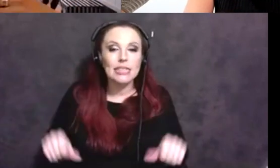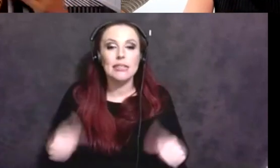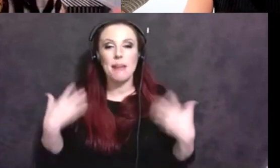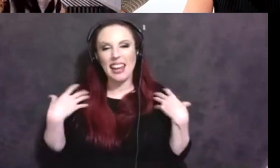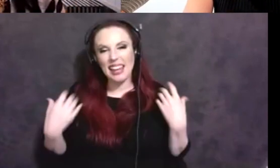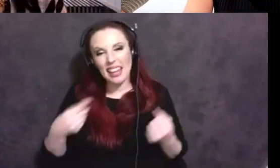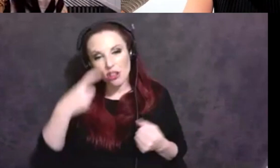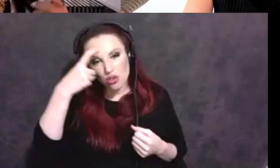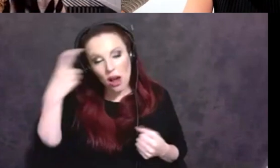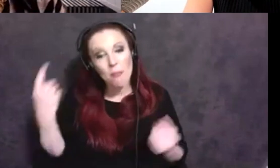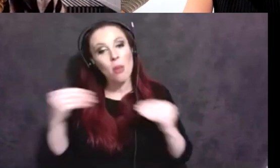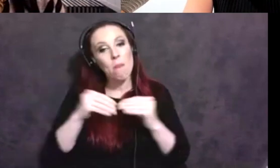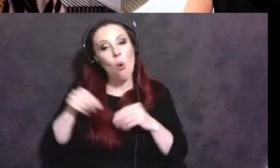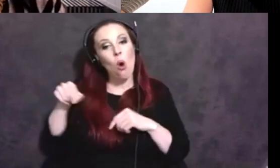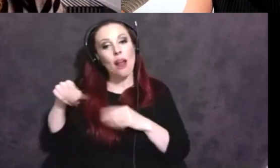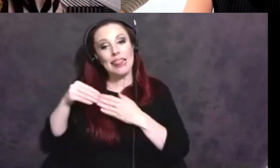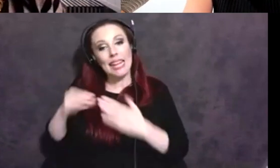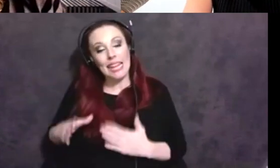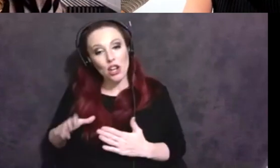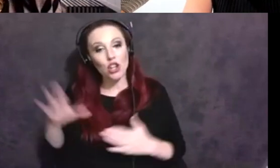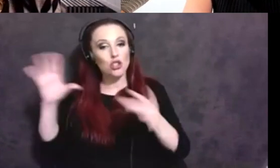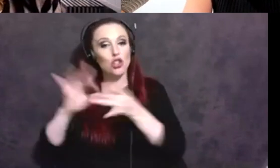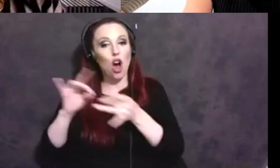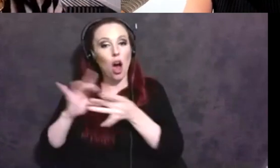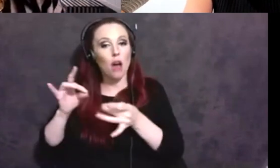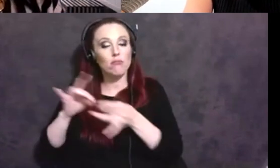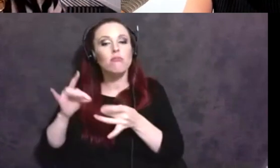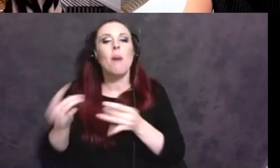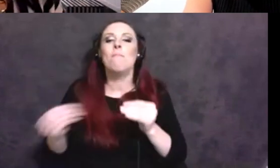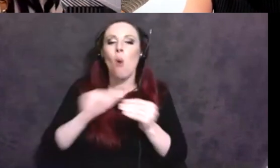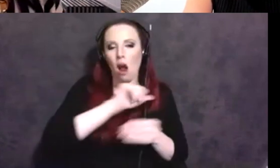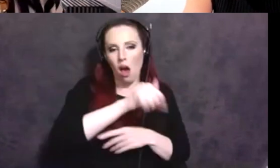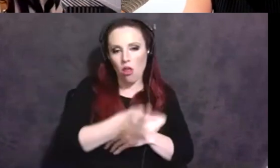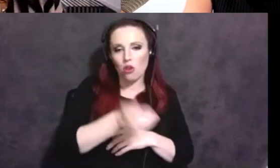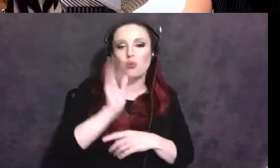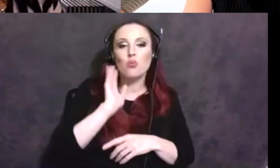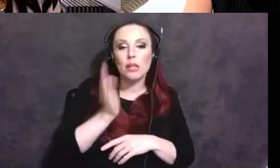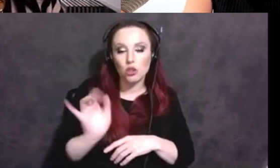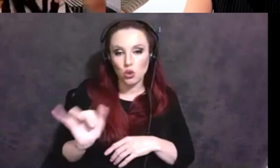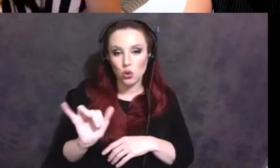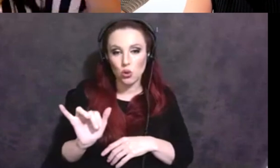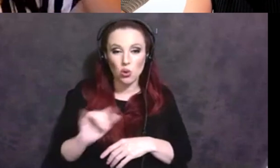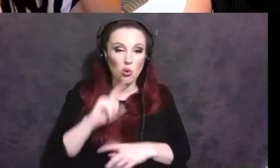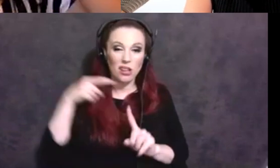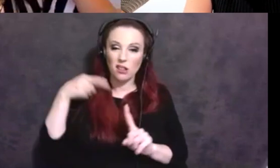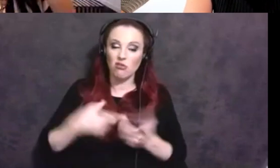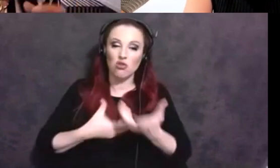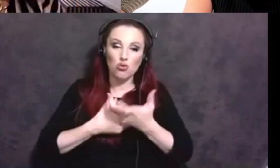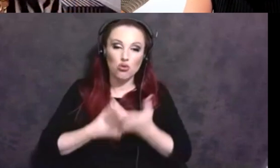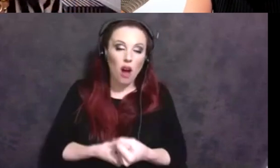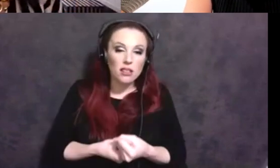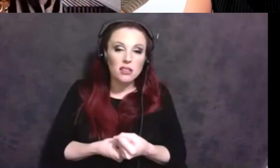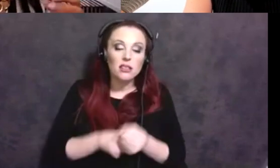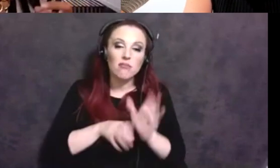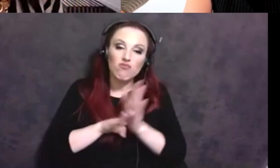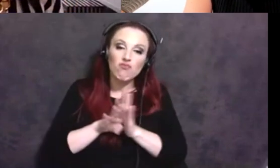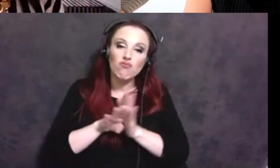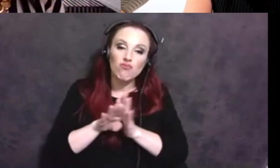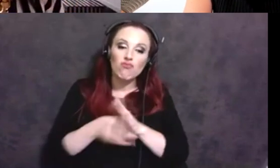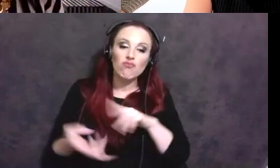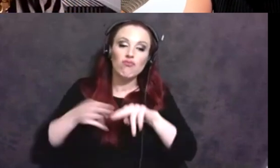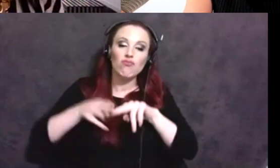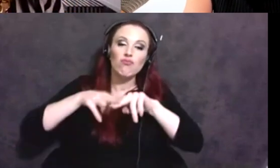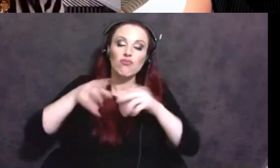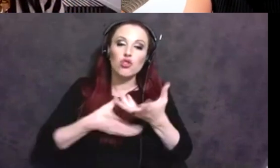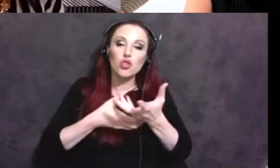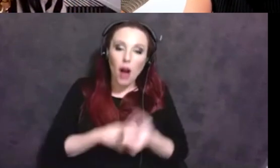more embodied, the value of being embodied, the more you talk about it the more others